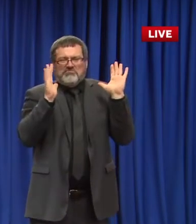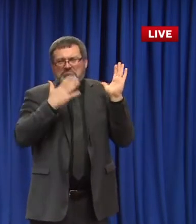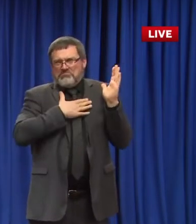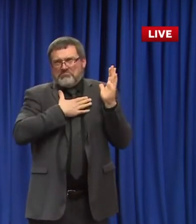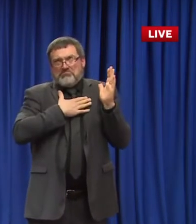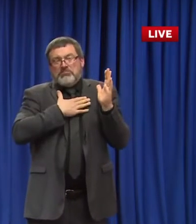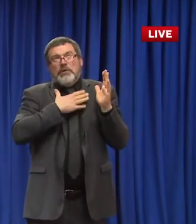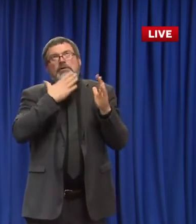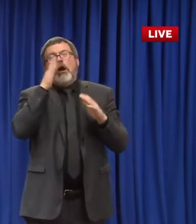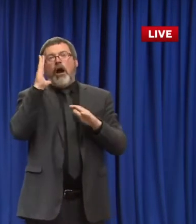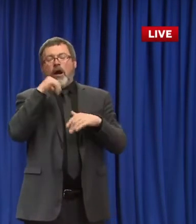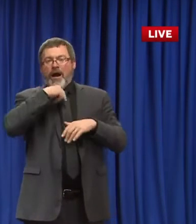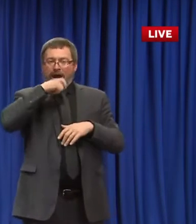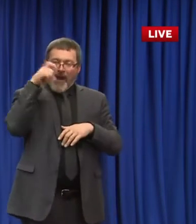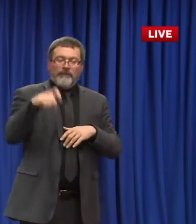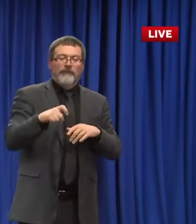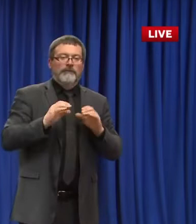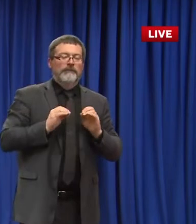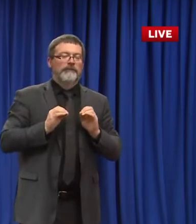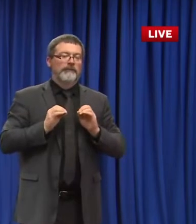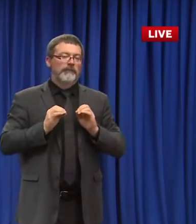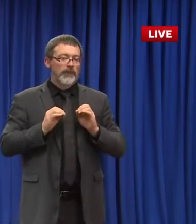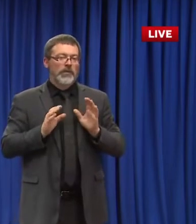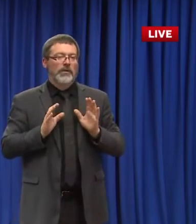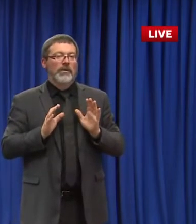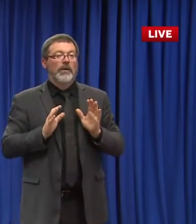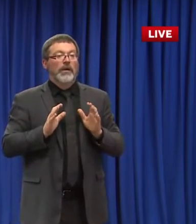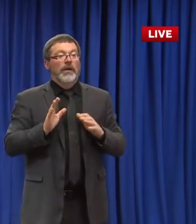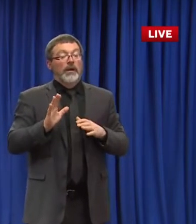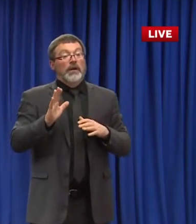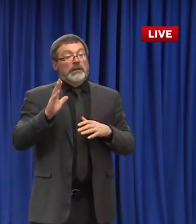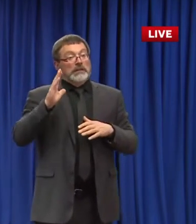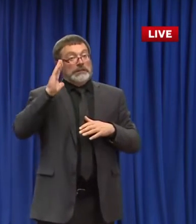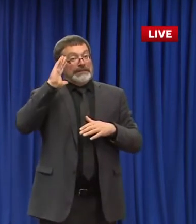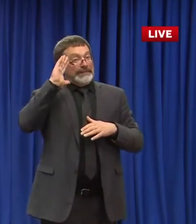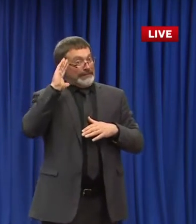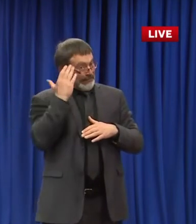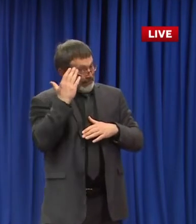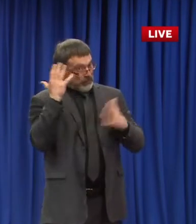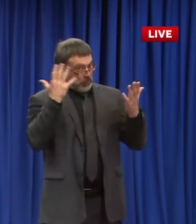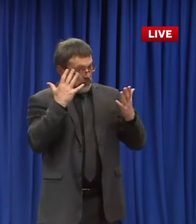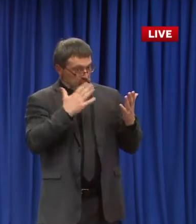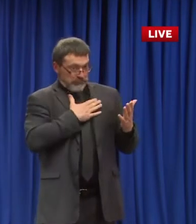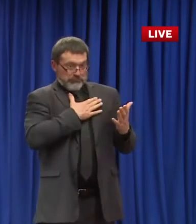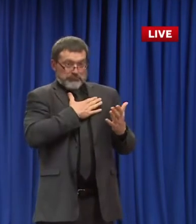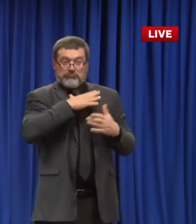I MEAN THAT WE’RE NOT THERE YOU HAD TO B AND THANK GOODNESS FOR THAT OUR NUMBERS DON’T DON’T BEAR THAT OUT.